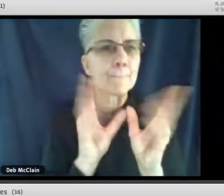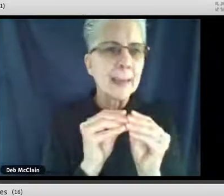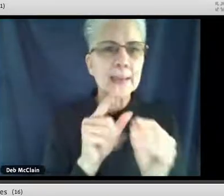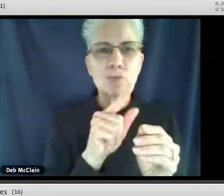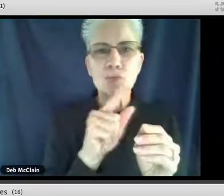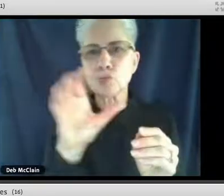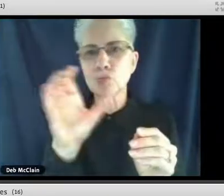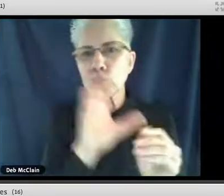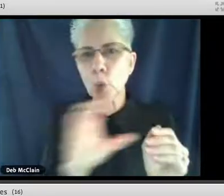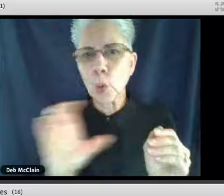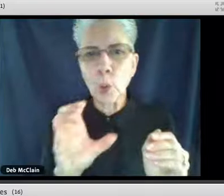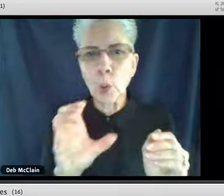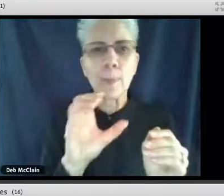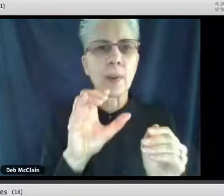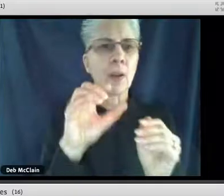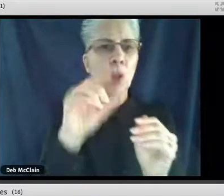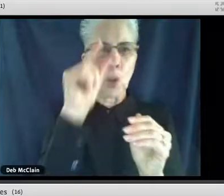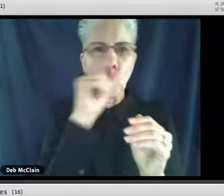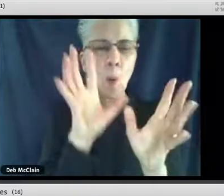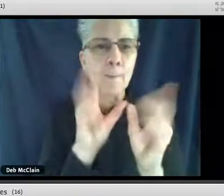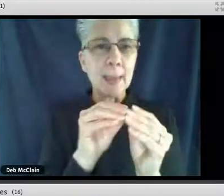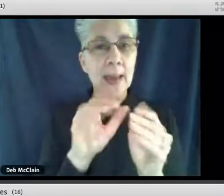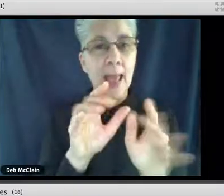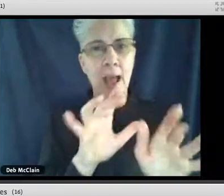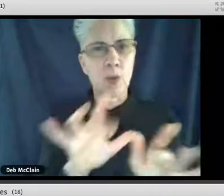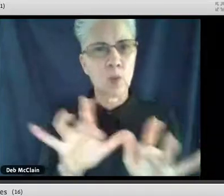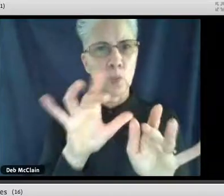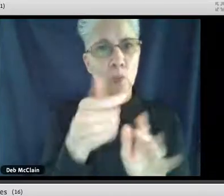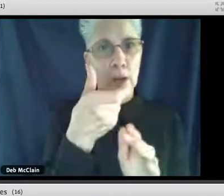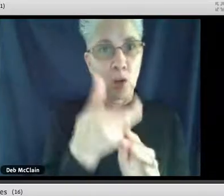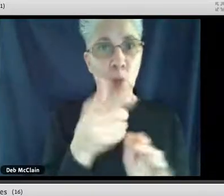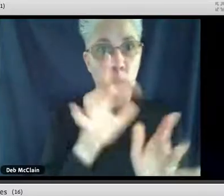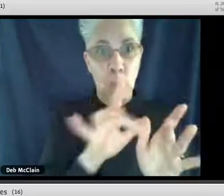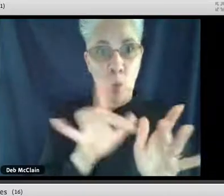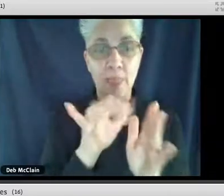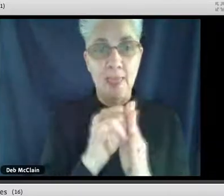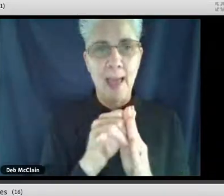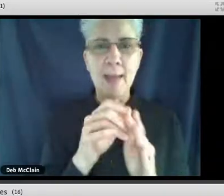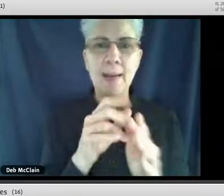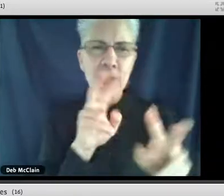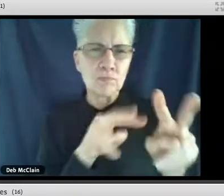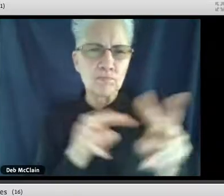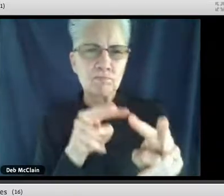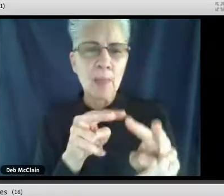And I record the session so I can look at it afterwards if I need to. I let them know ahead of time, but the four things